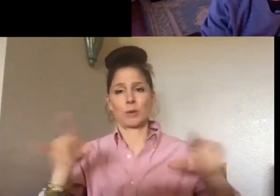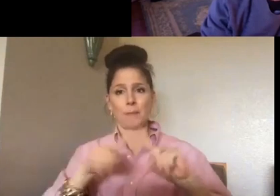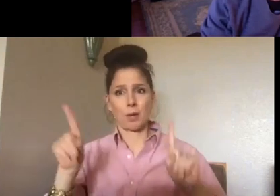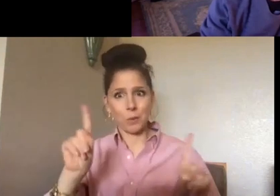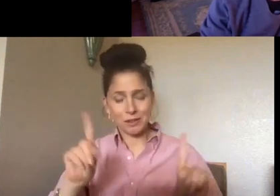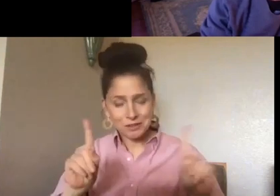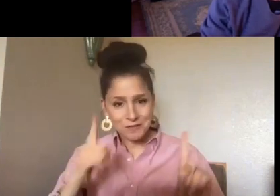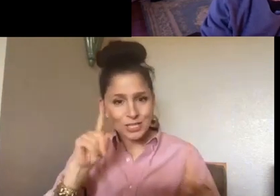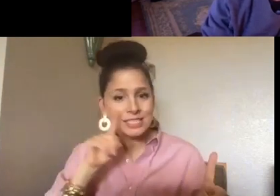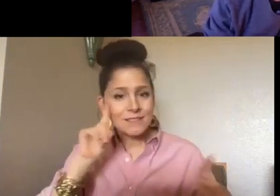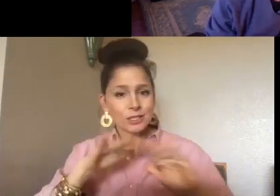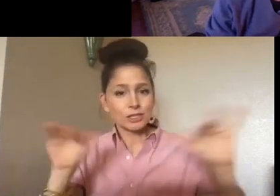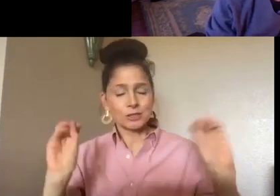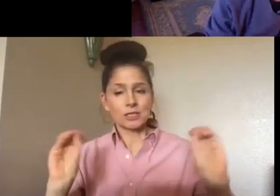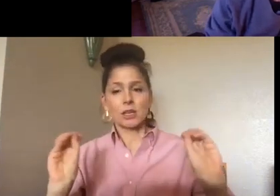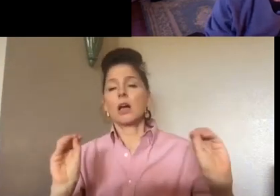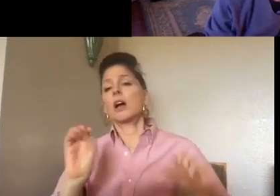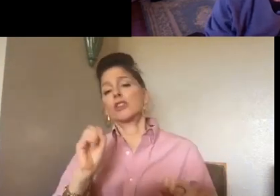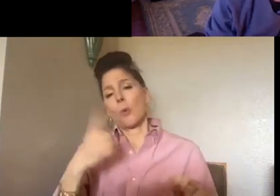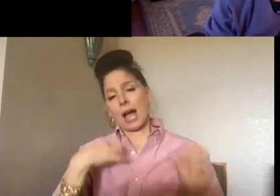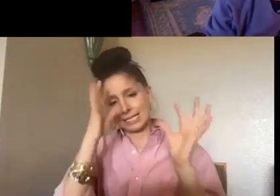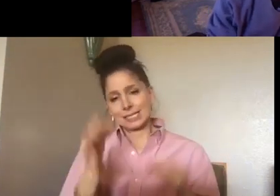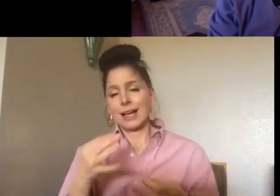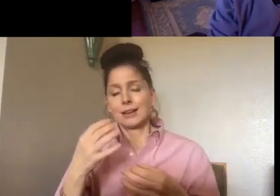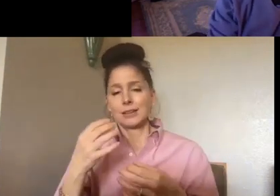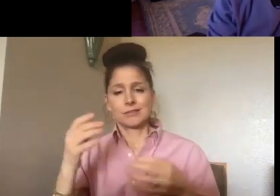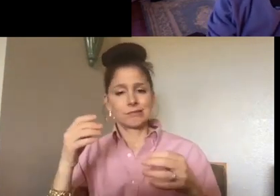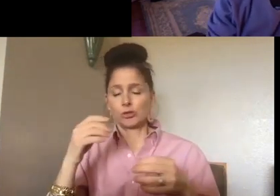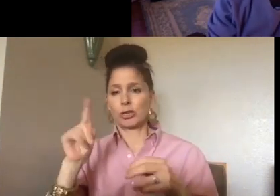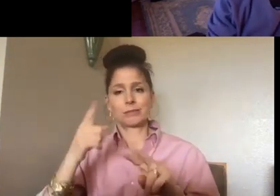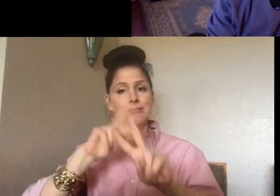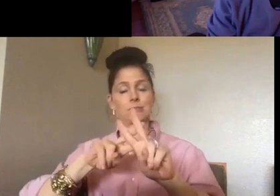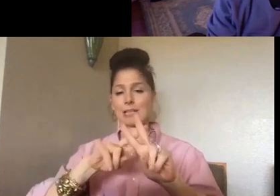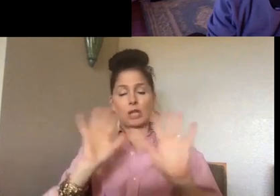but there's nothing for deaf children. So I decided I would make the hashtag.